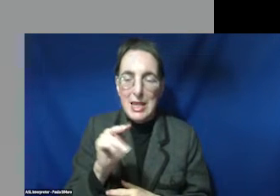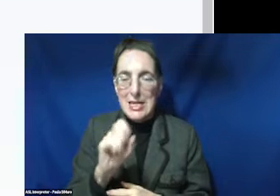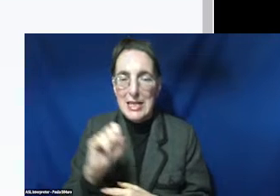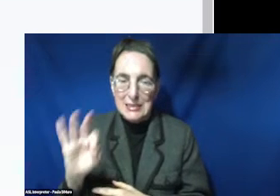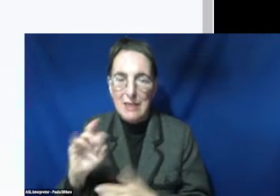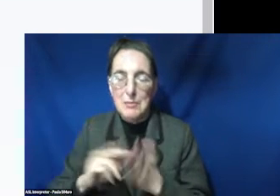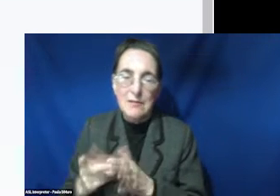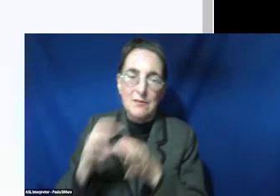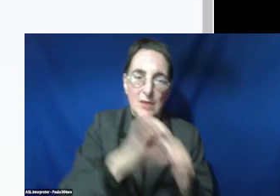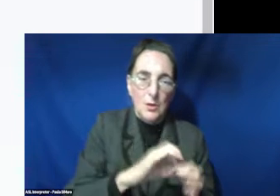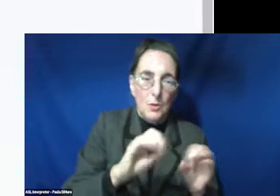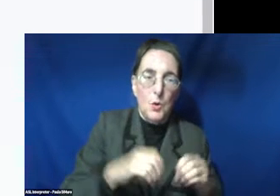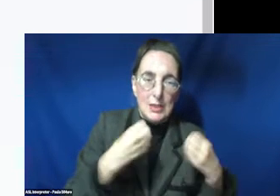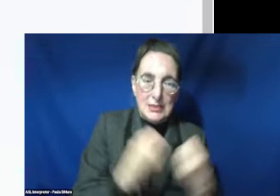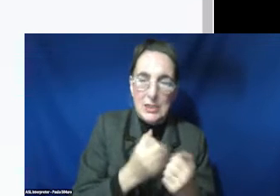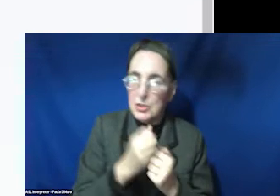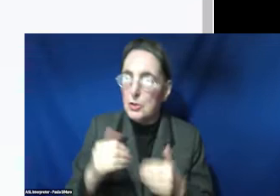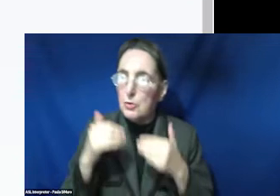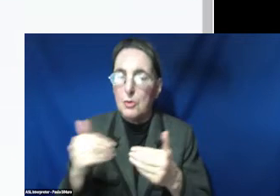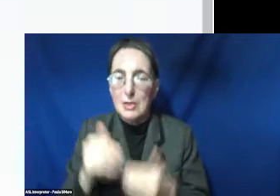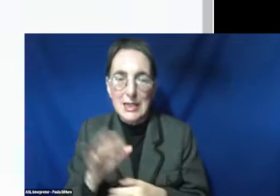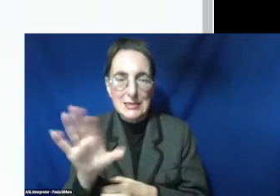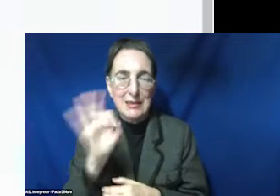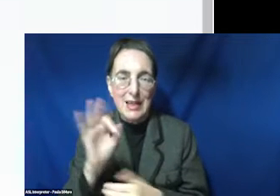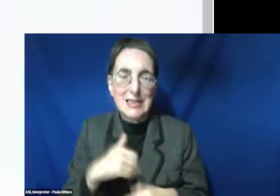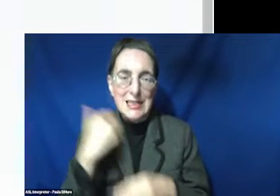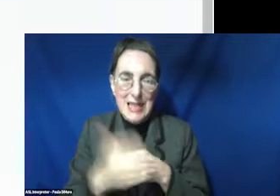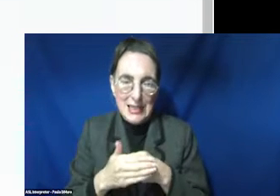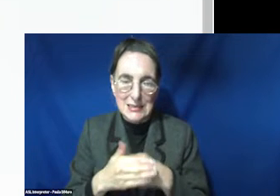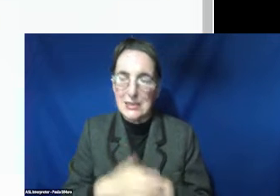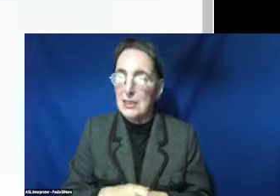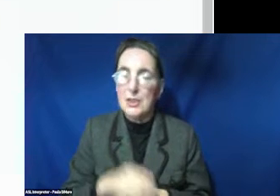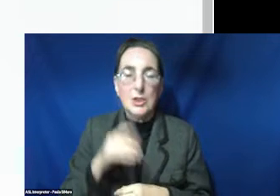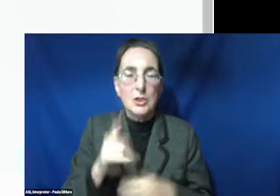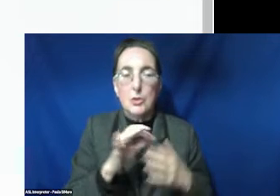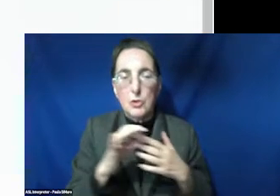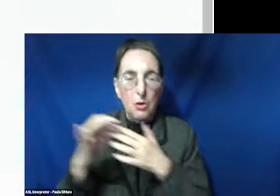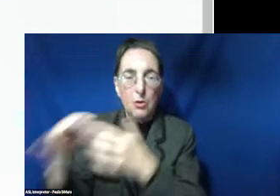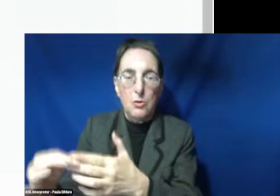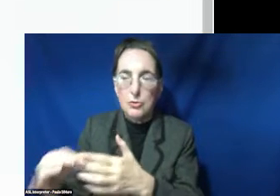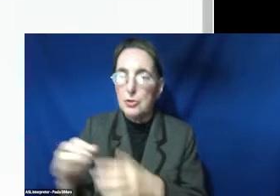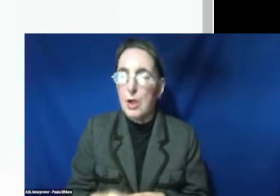And go ahead and select Next. You're taken to a Prepare Proposal Wizard.